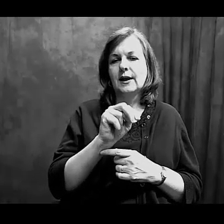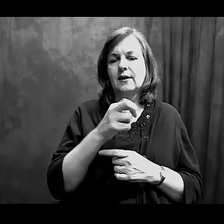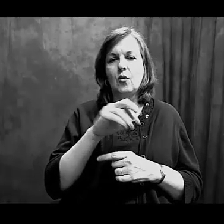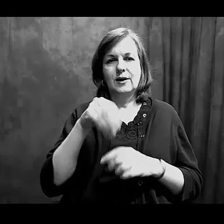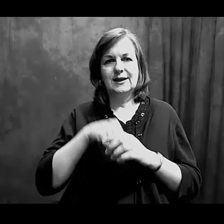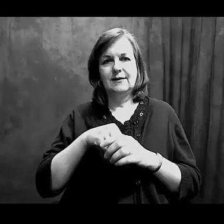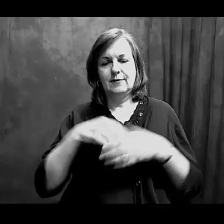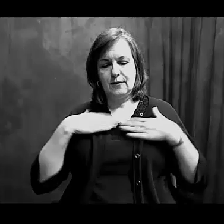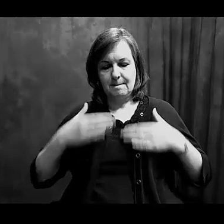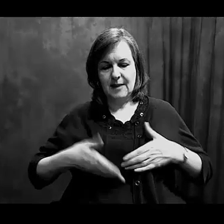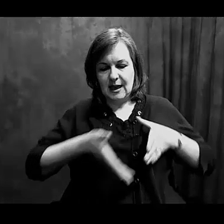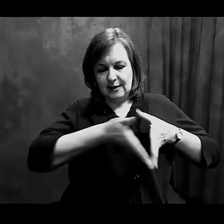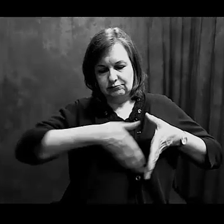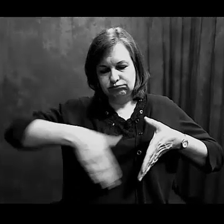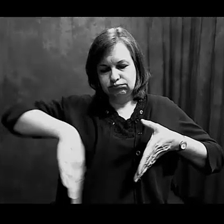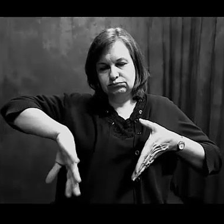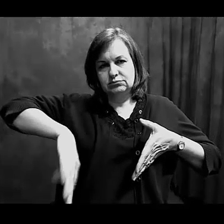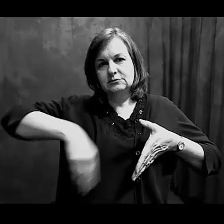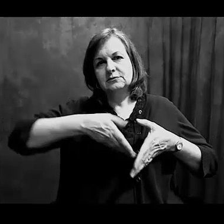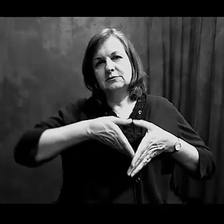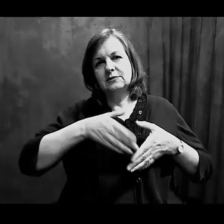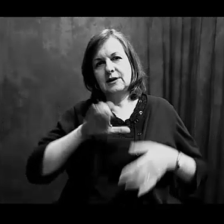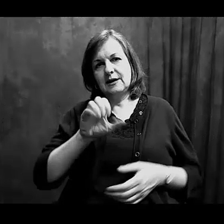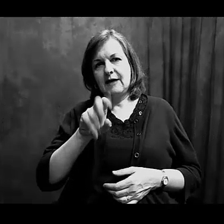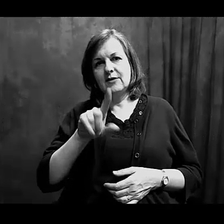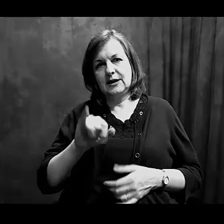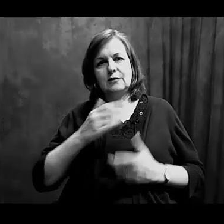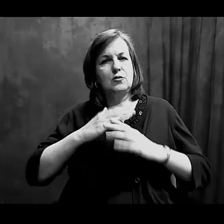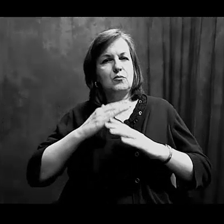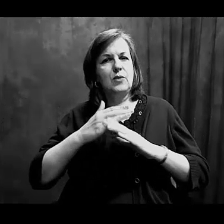and body cavities